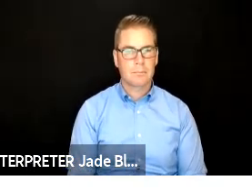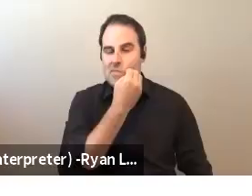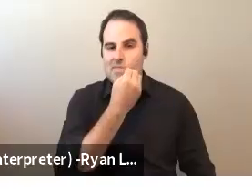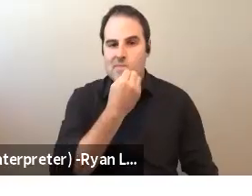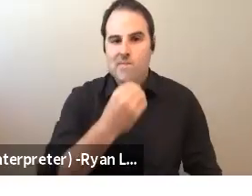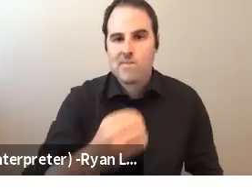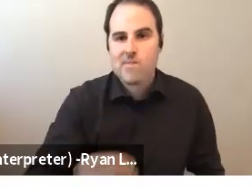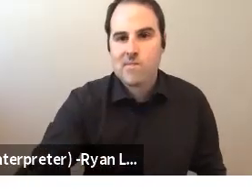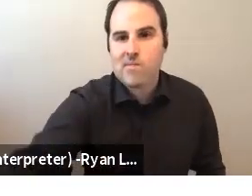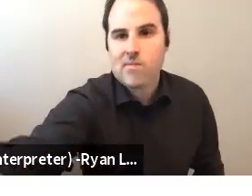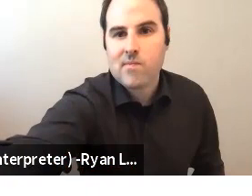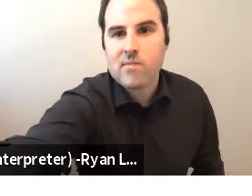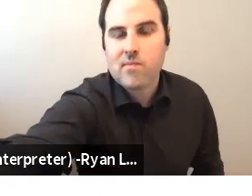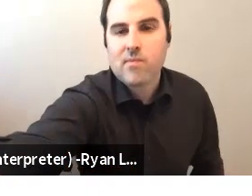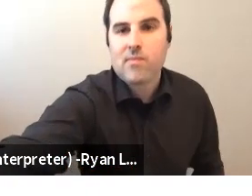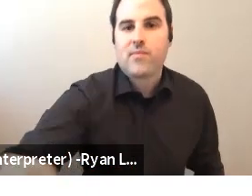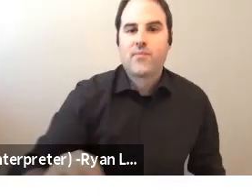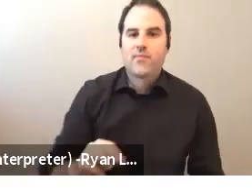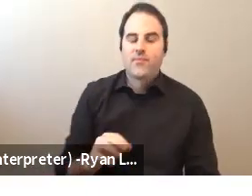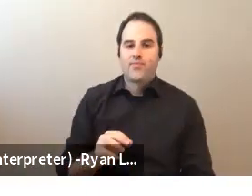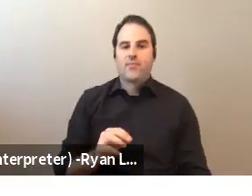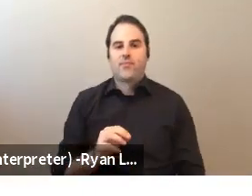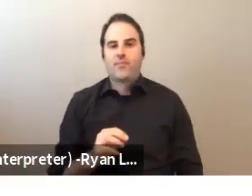Sally Potter: And then I will also tell you that when I do